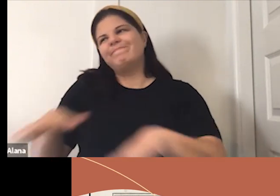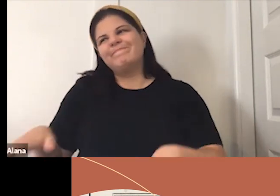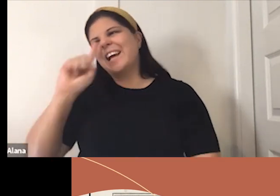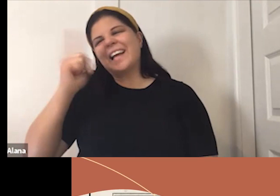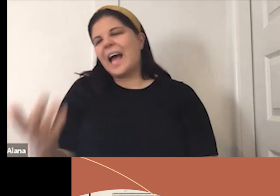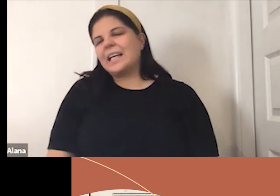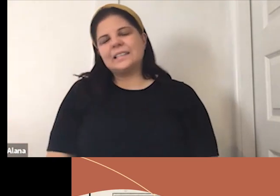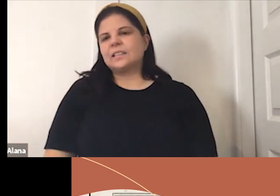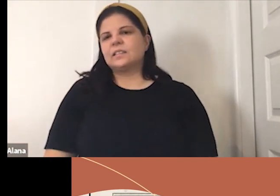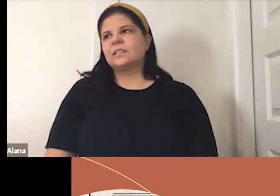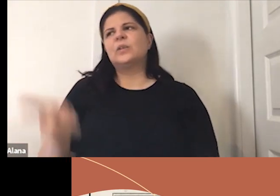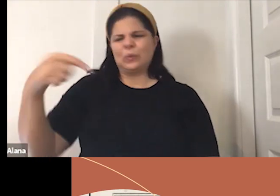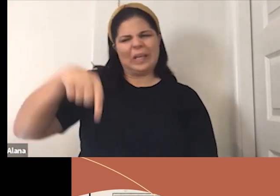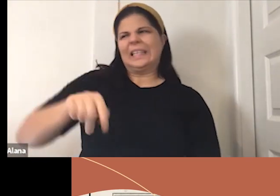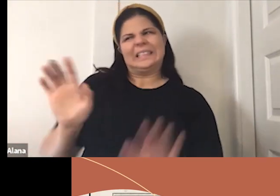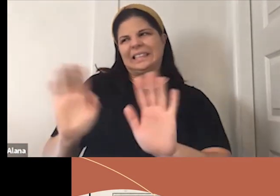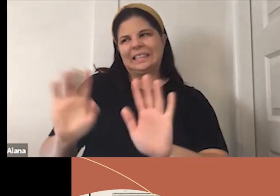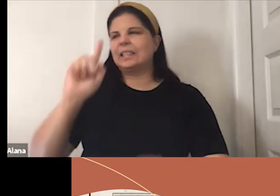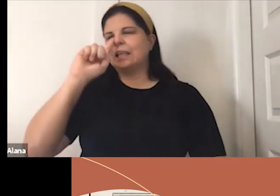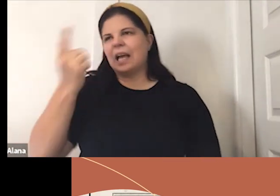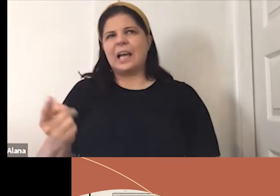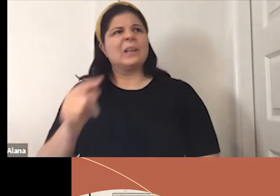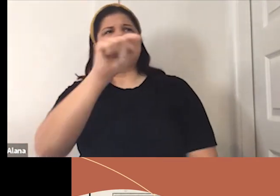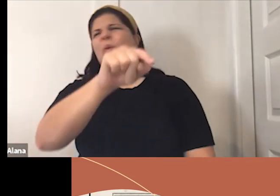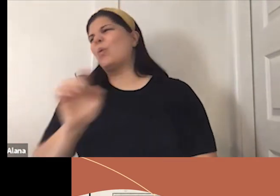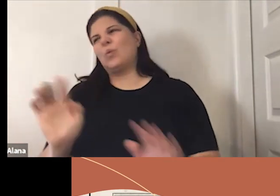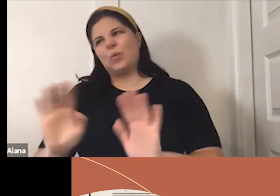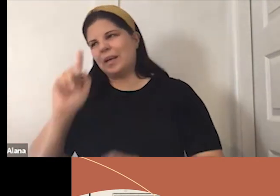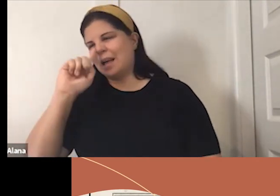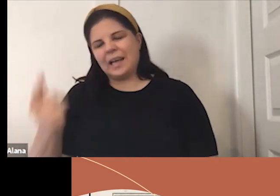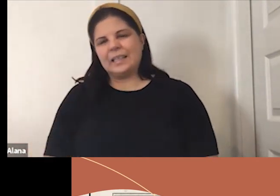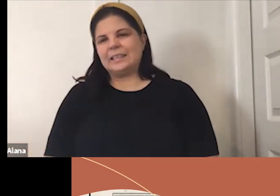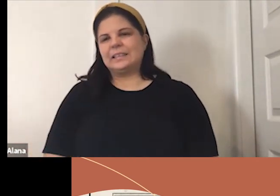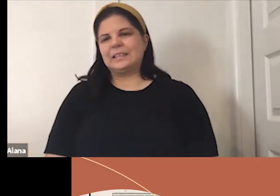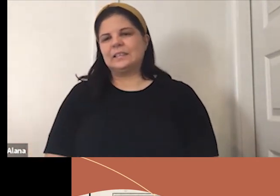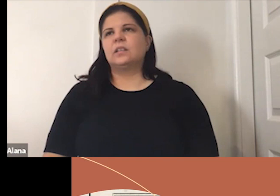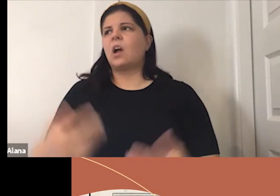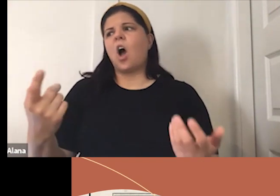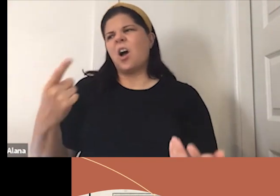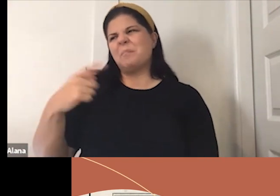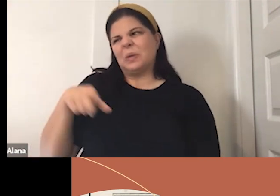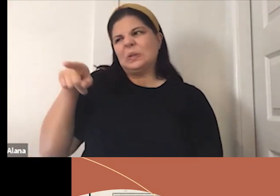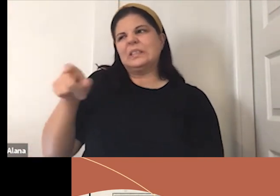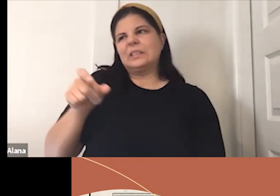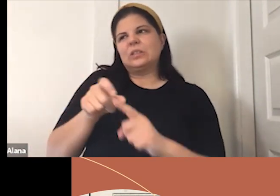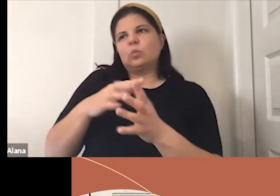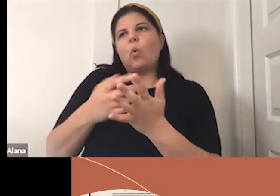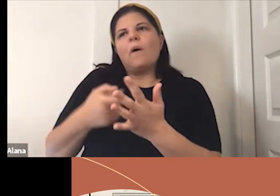You can't be here. You can't be there. You can't simply because of the difference."